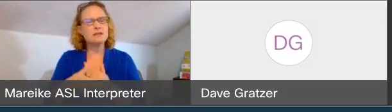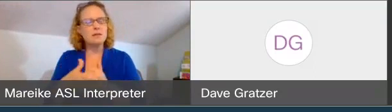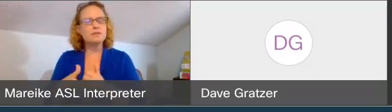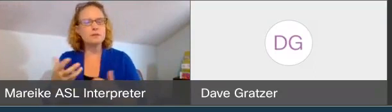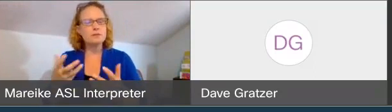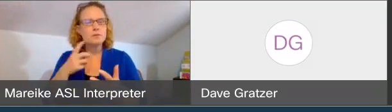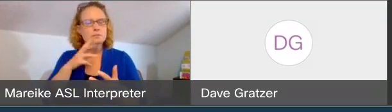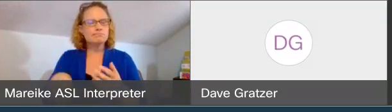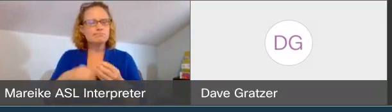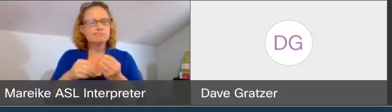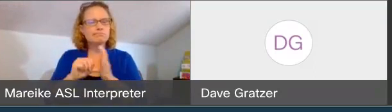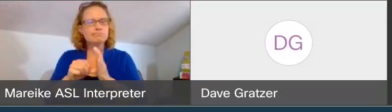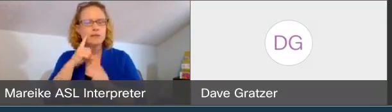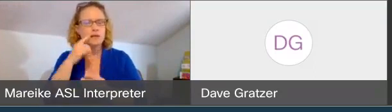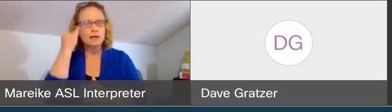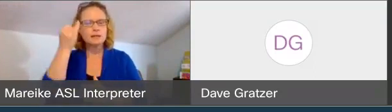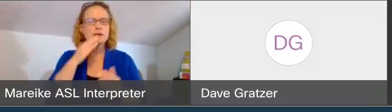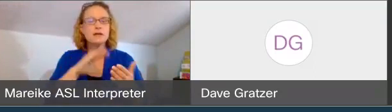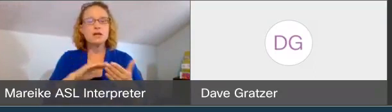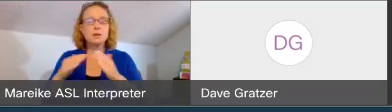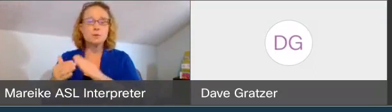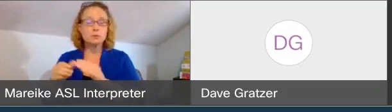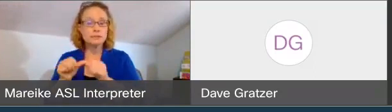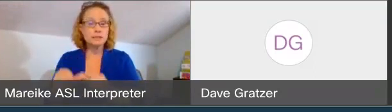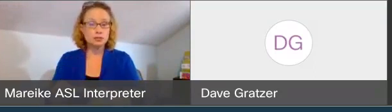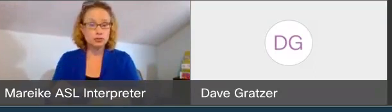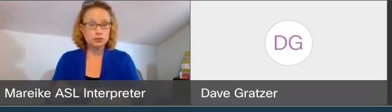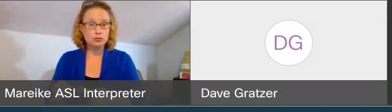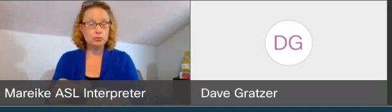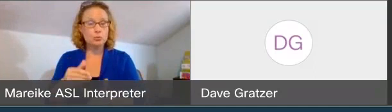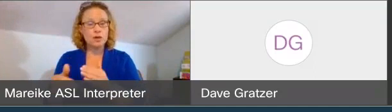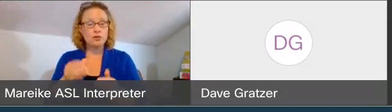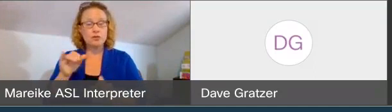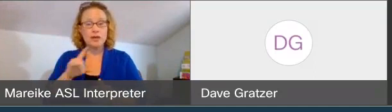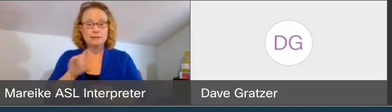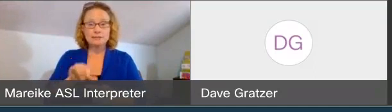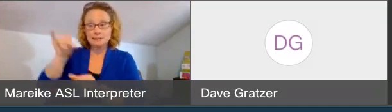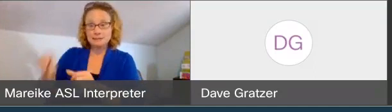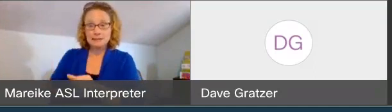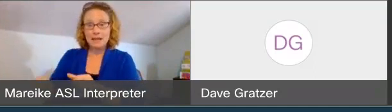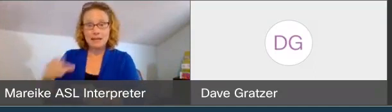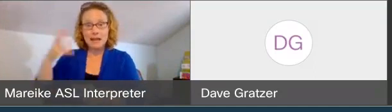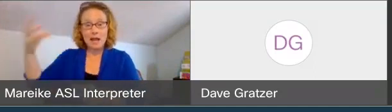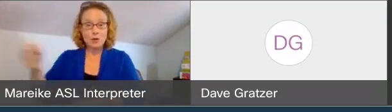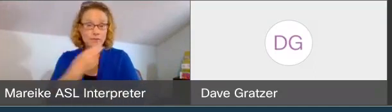echo the idea of community tenure and whether that's staying out of the hospital more than you